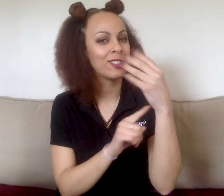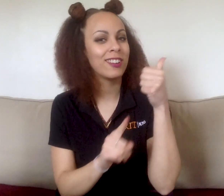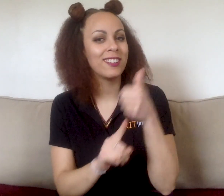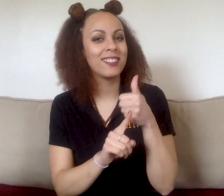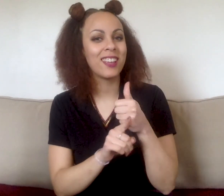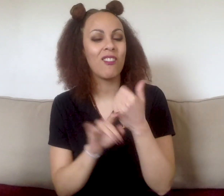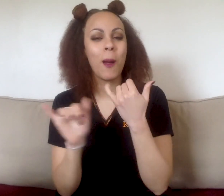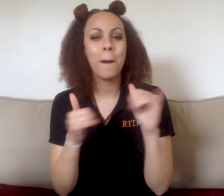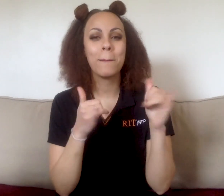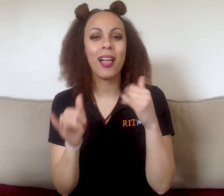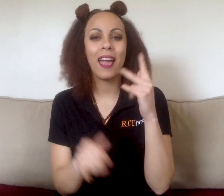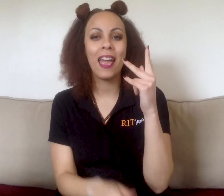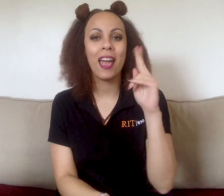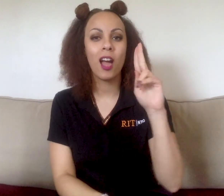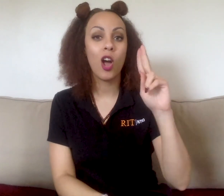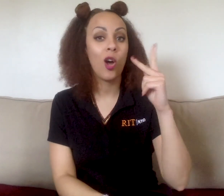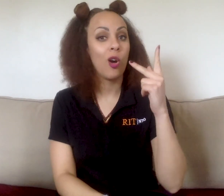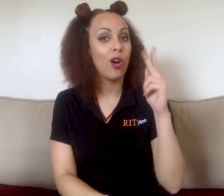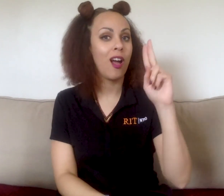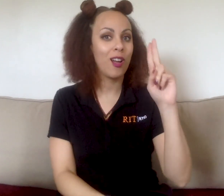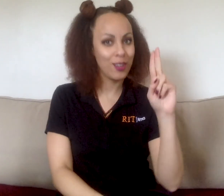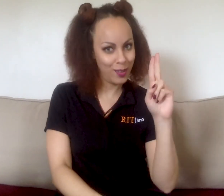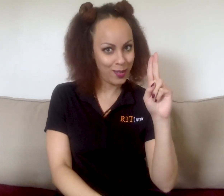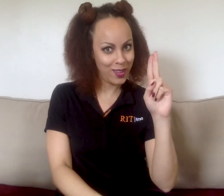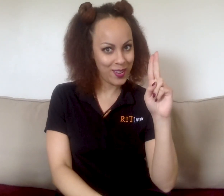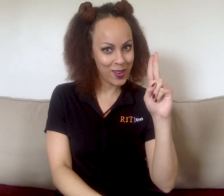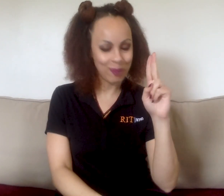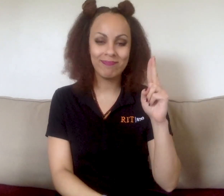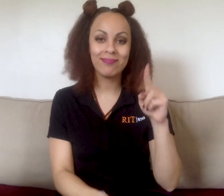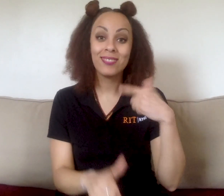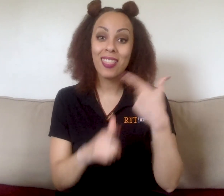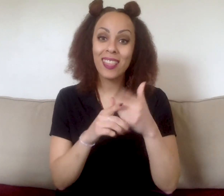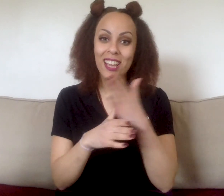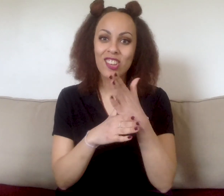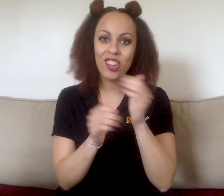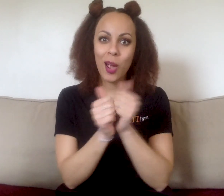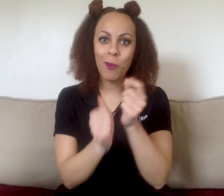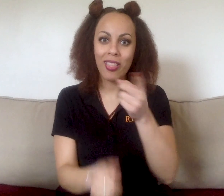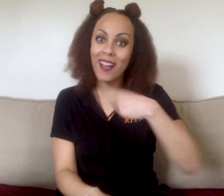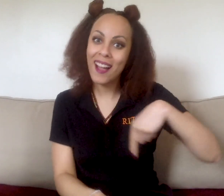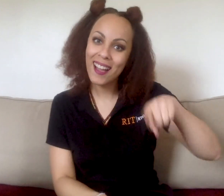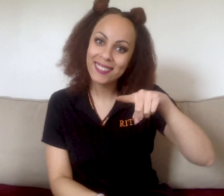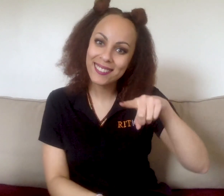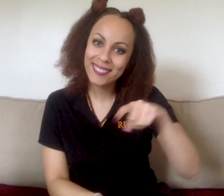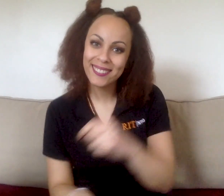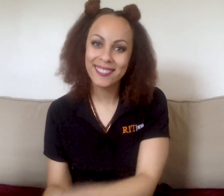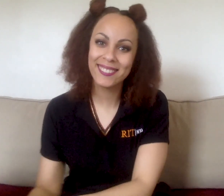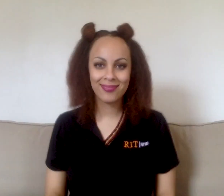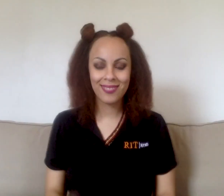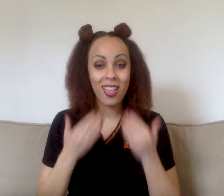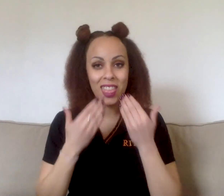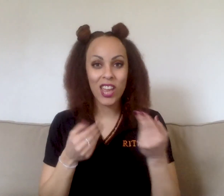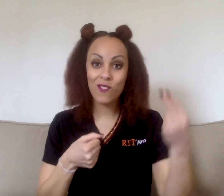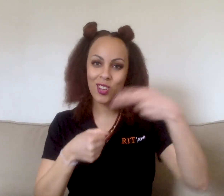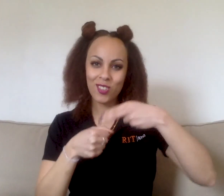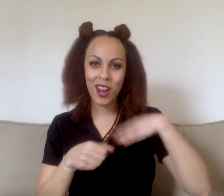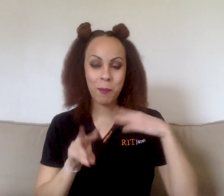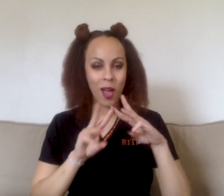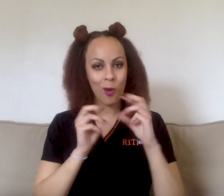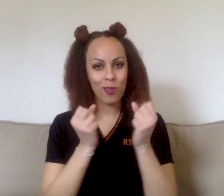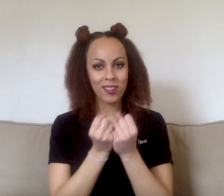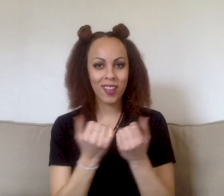I challenge you to record yourself playing Kuku and share it with us!